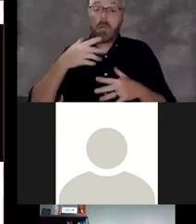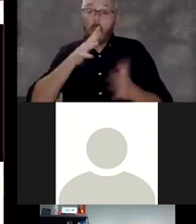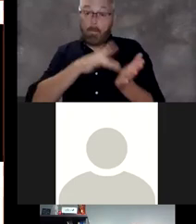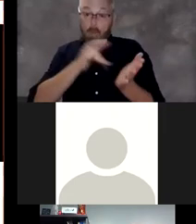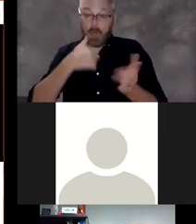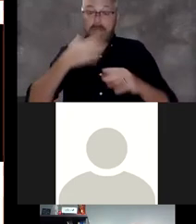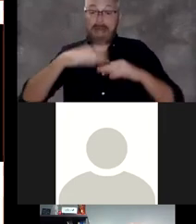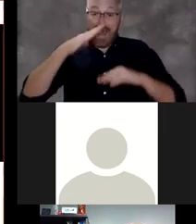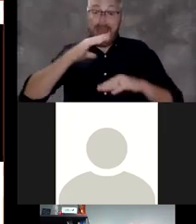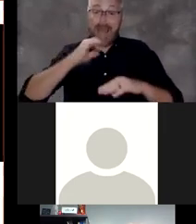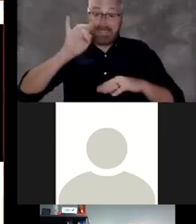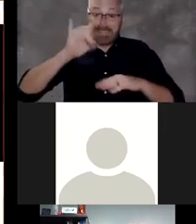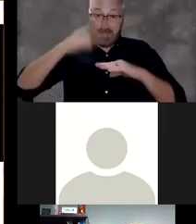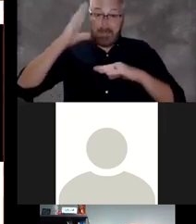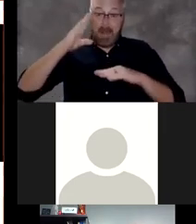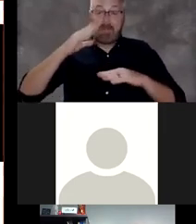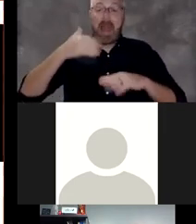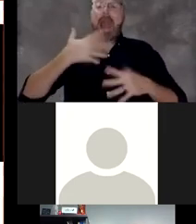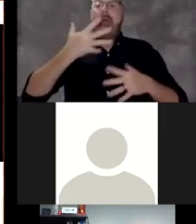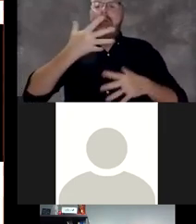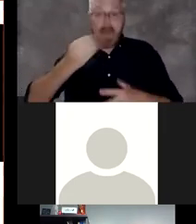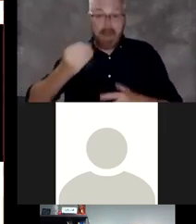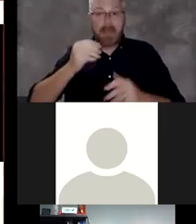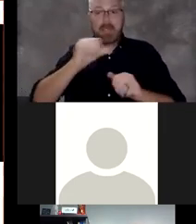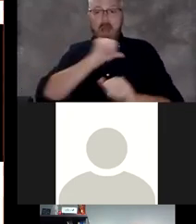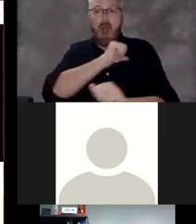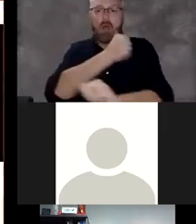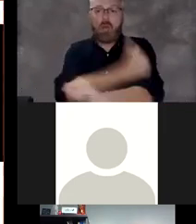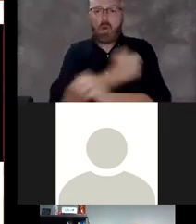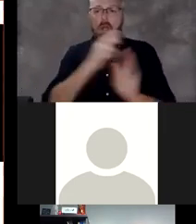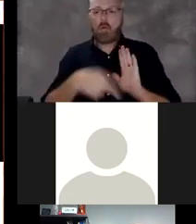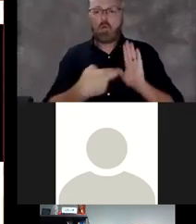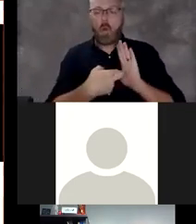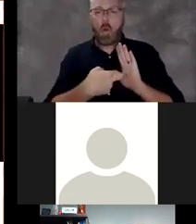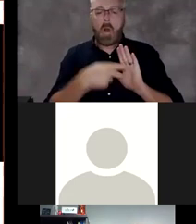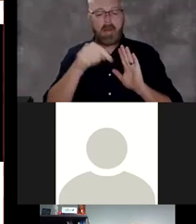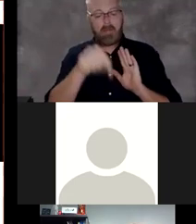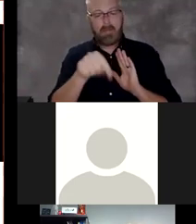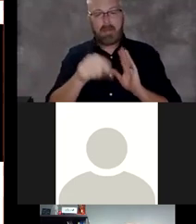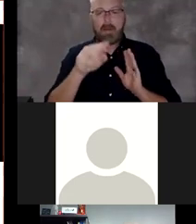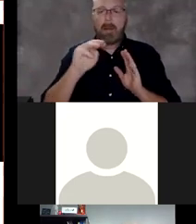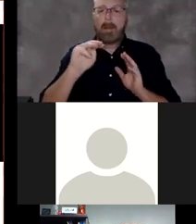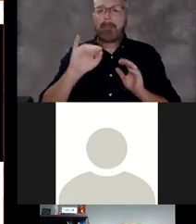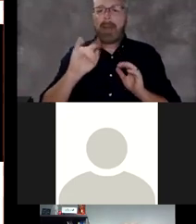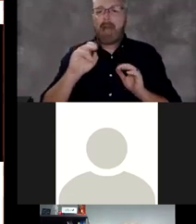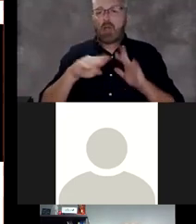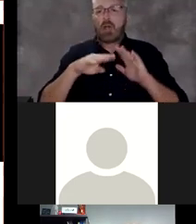THEY NEED TO BE IN A POSITION OF AUTHORITY. VICTIM WOULD BE A MINOR, SO SOMEONE UNDER 18.